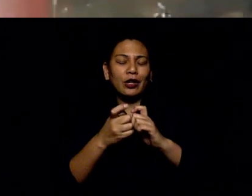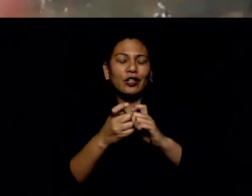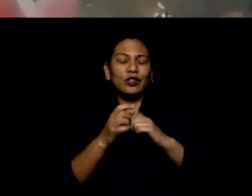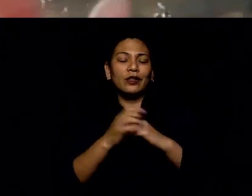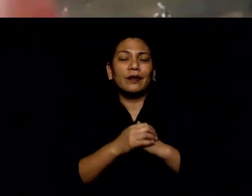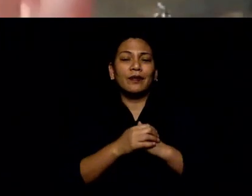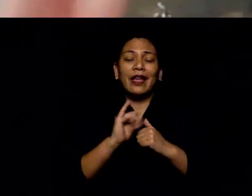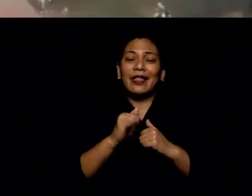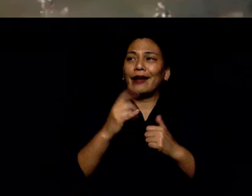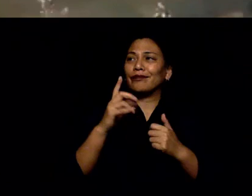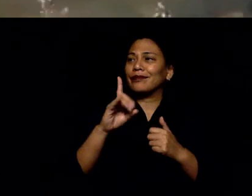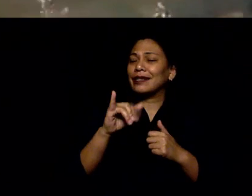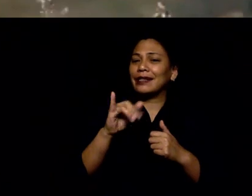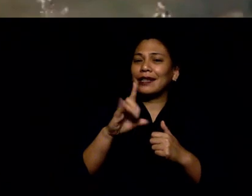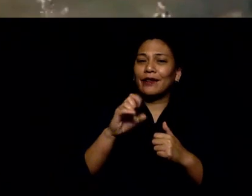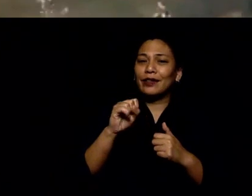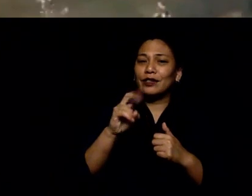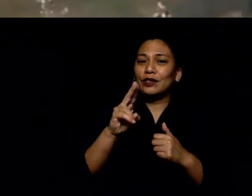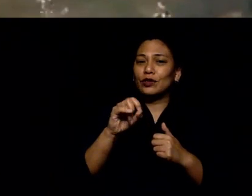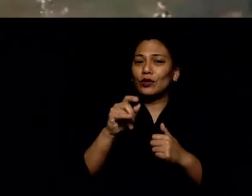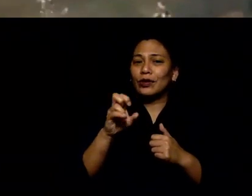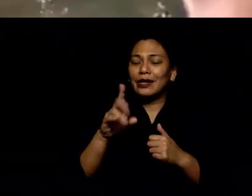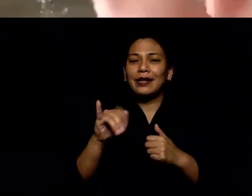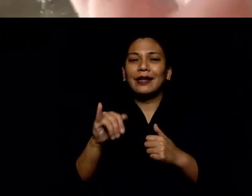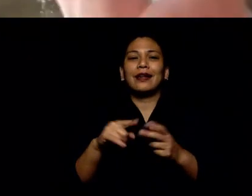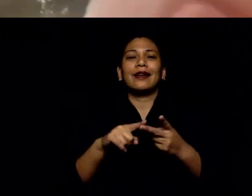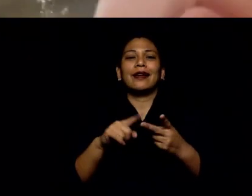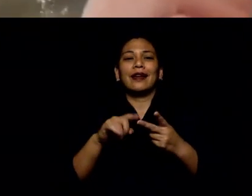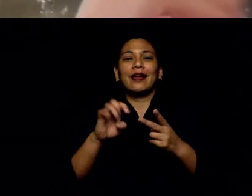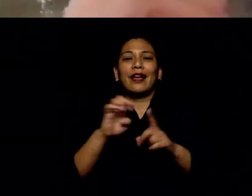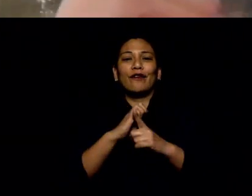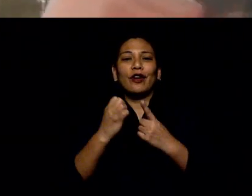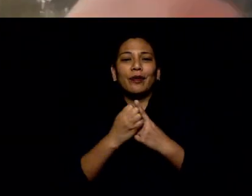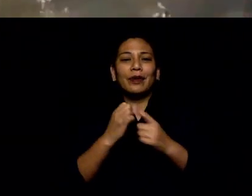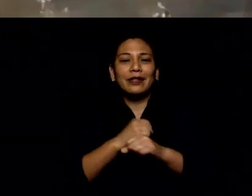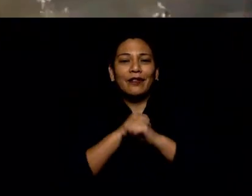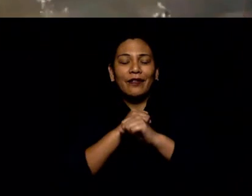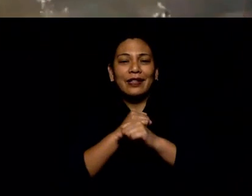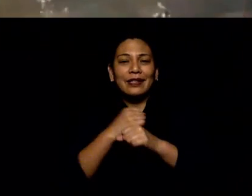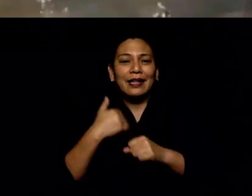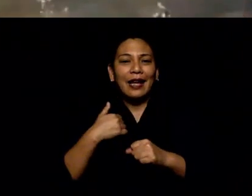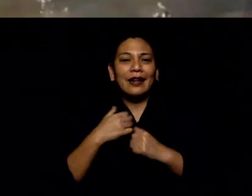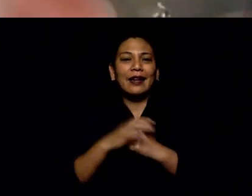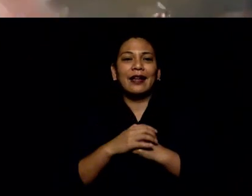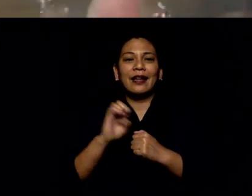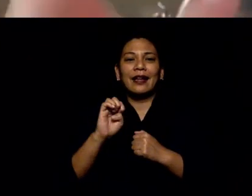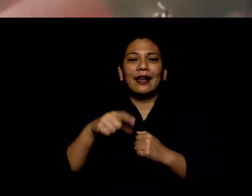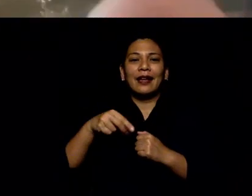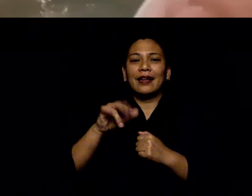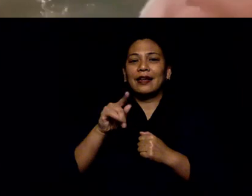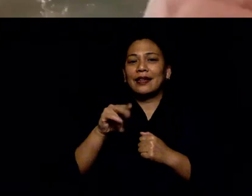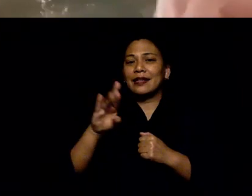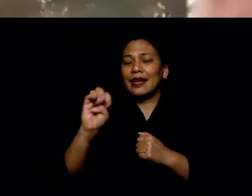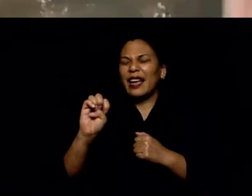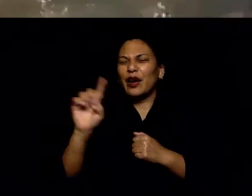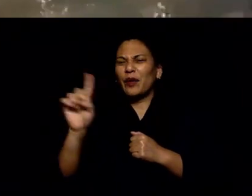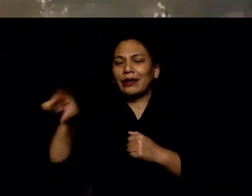Environmental Defense Canada, Pembina Institute. Équiterre in Quebec a really good one.